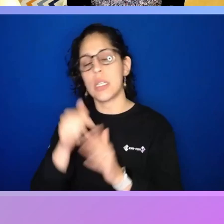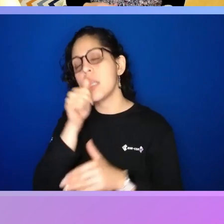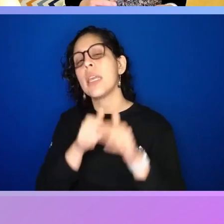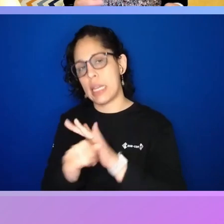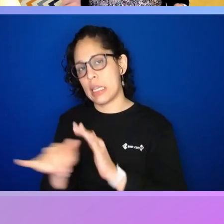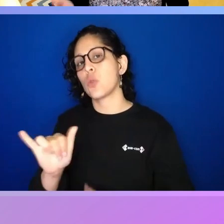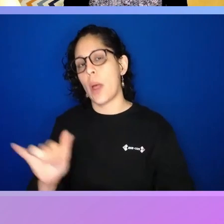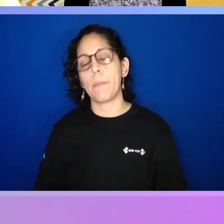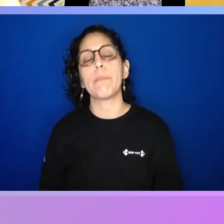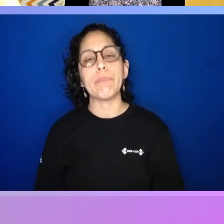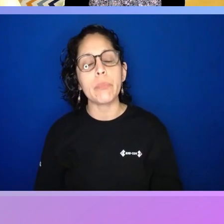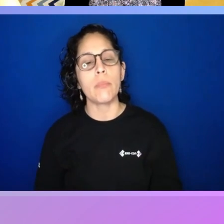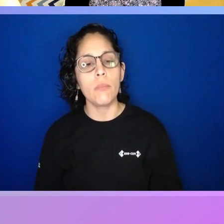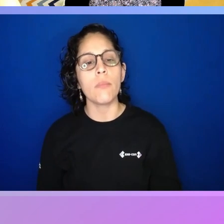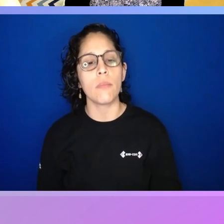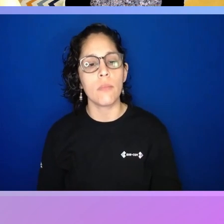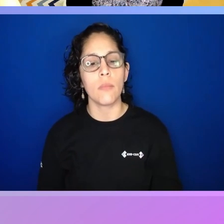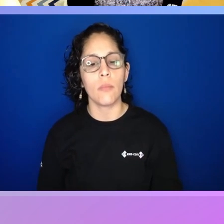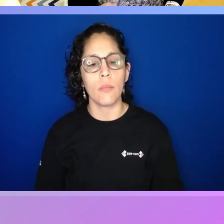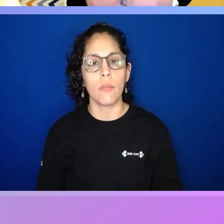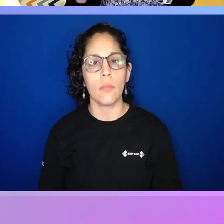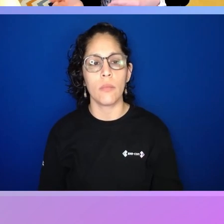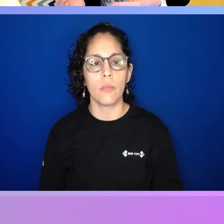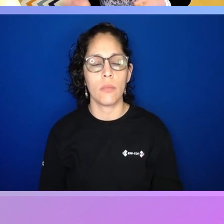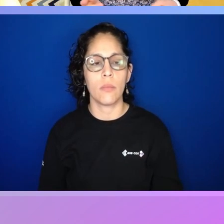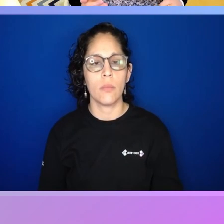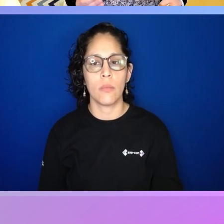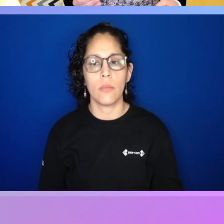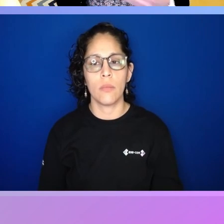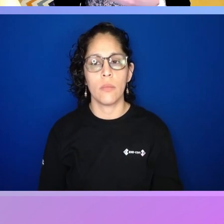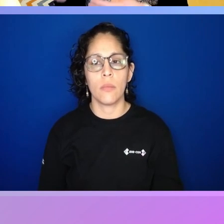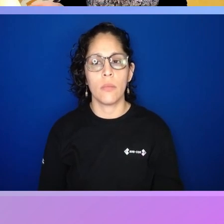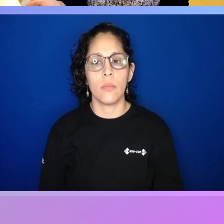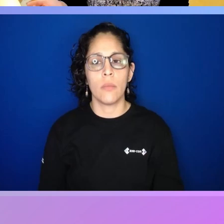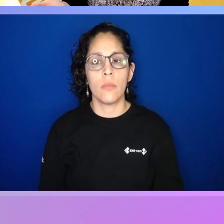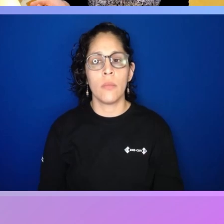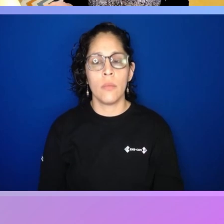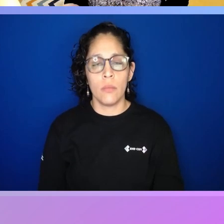are decorative and nonessential. Asking yourself questions about the purpose and the context of the image